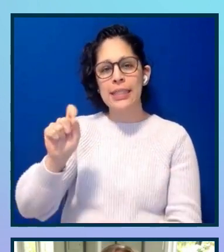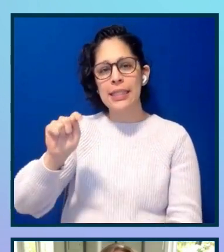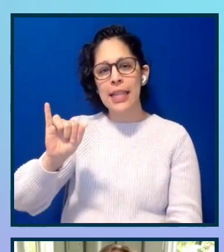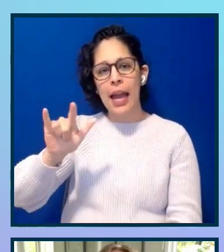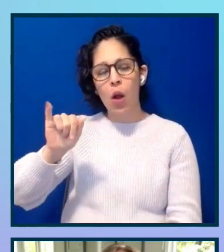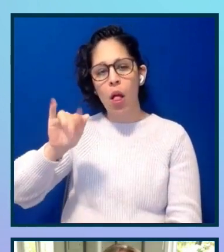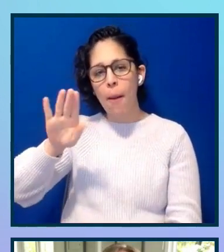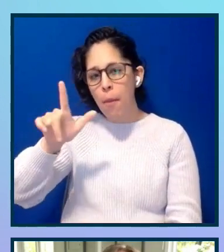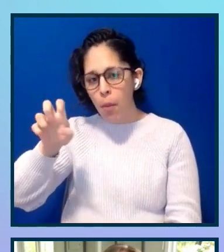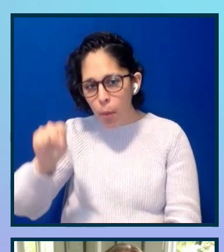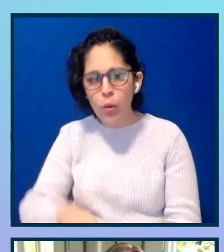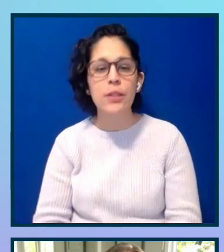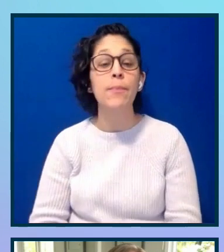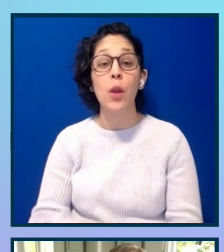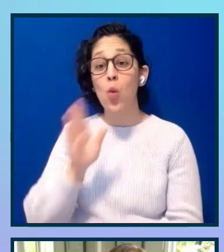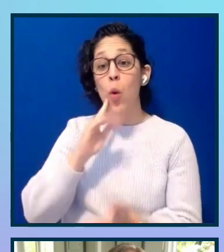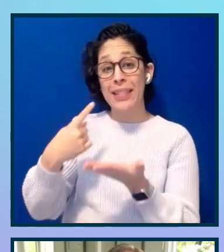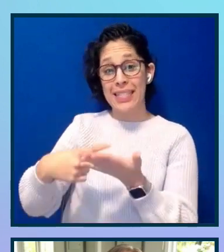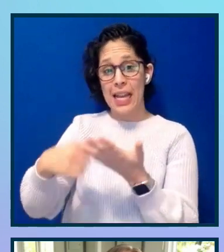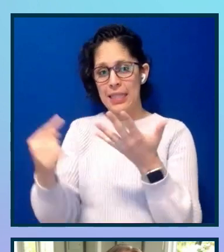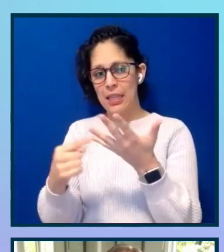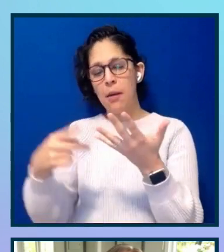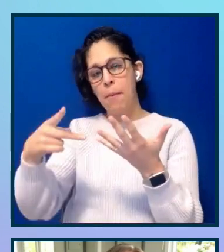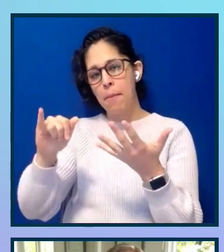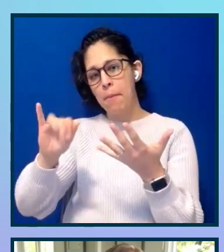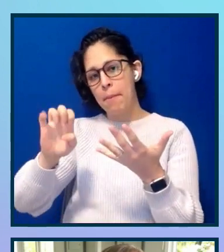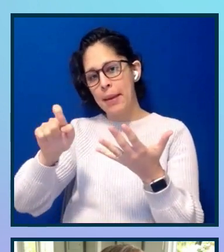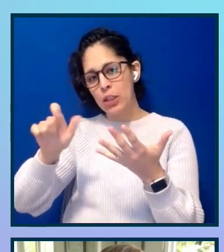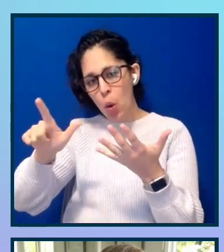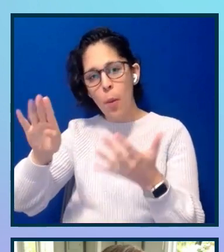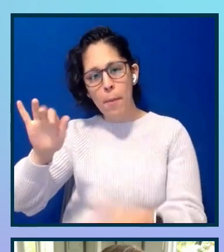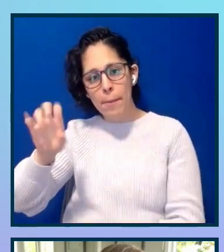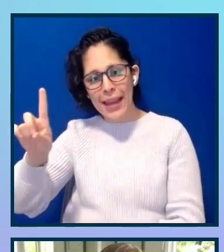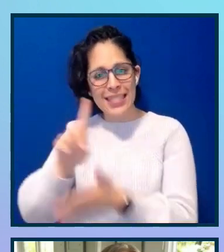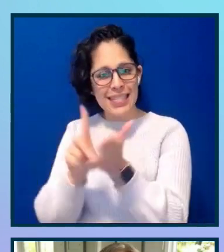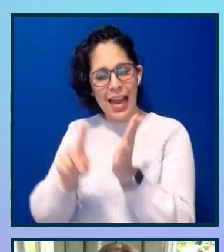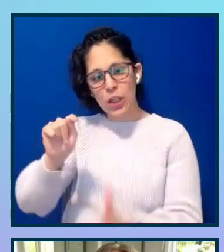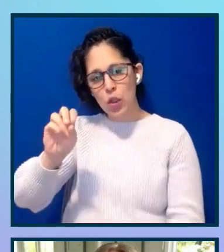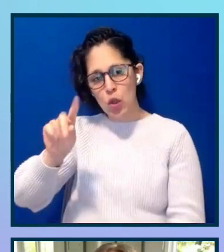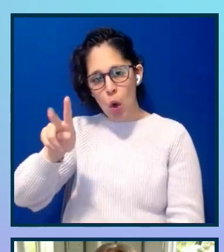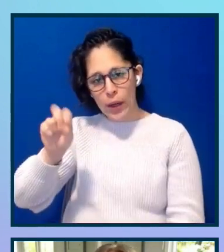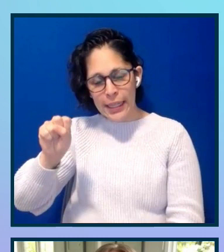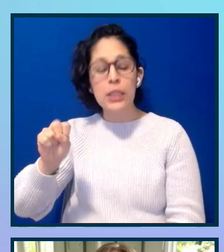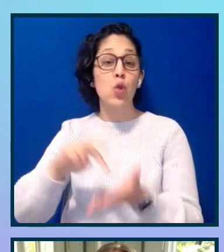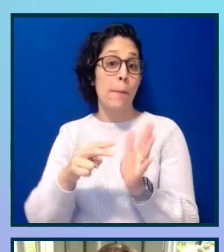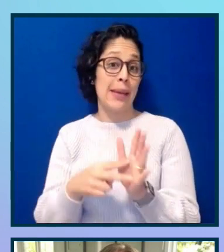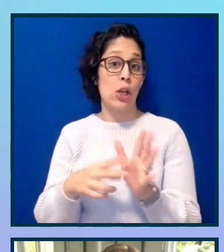about pixel-based design tokens with the ownership of your experience, and what I mean about experience ownership